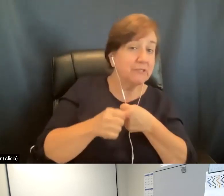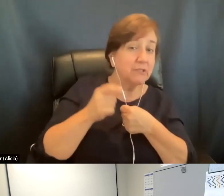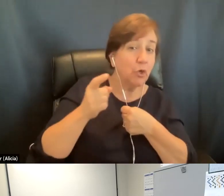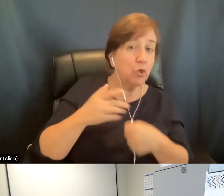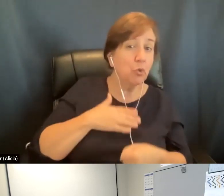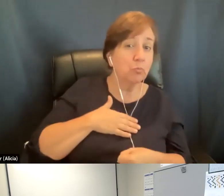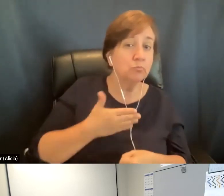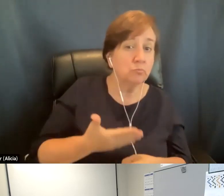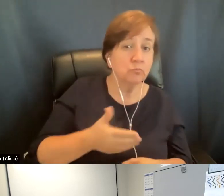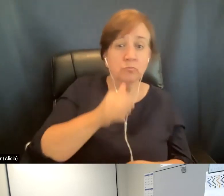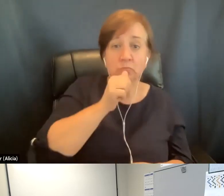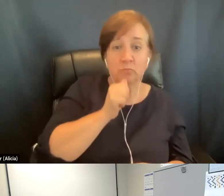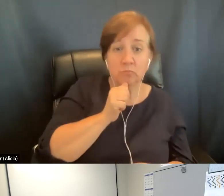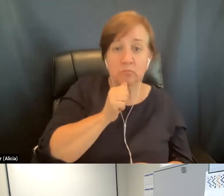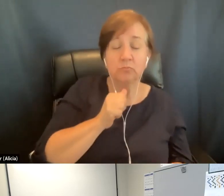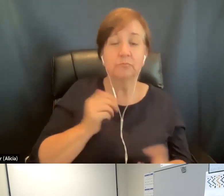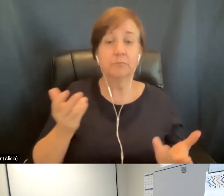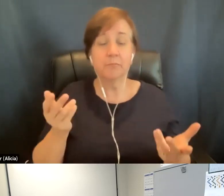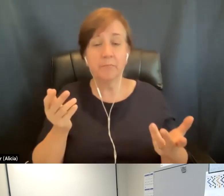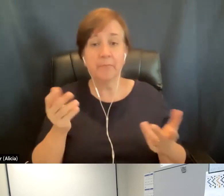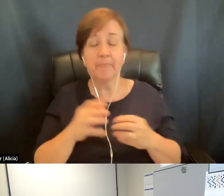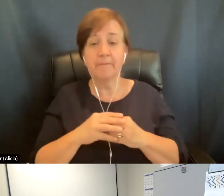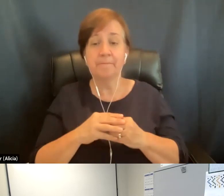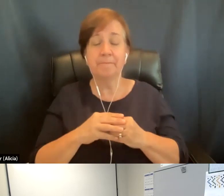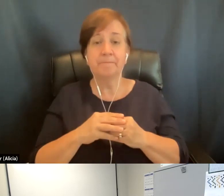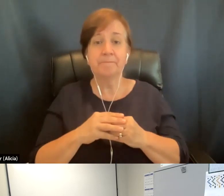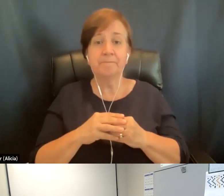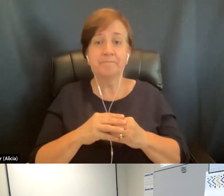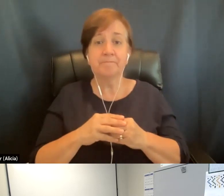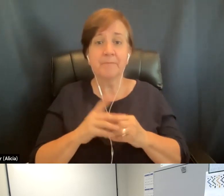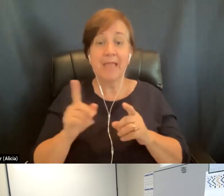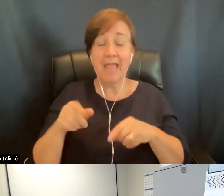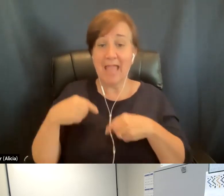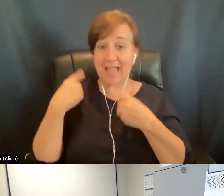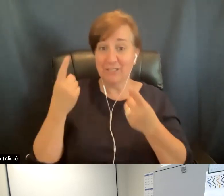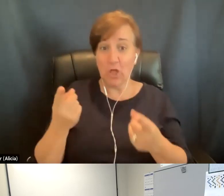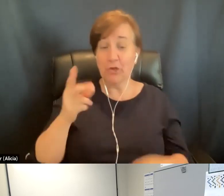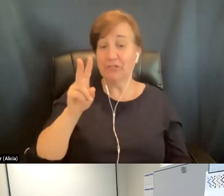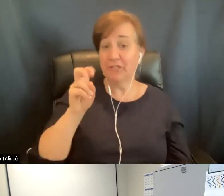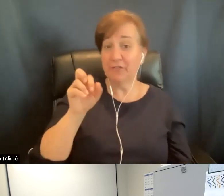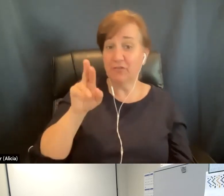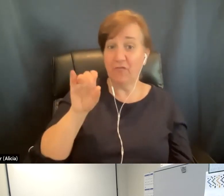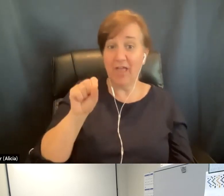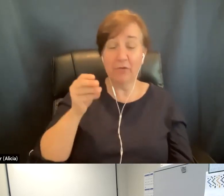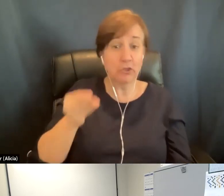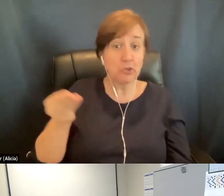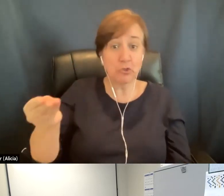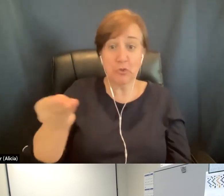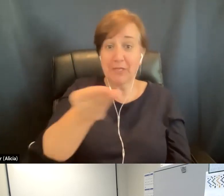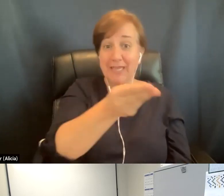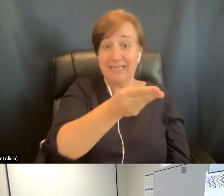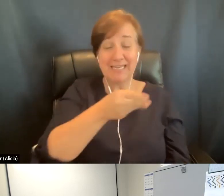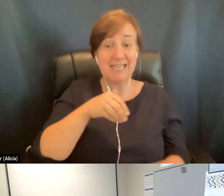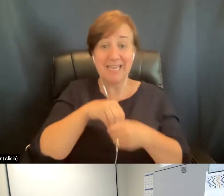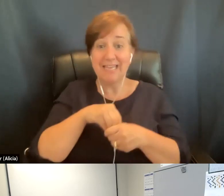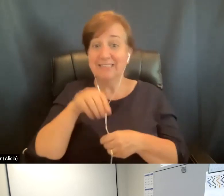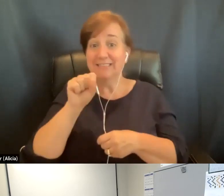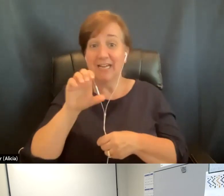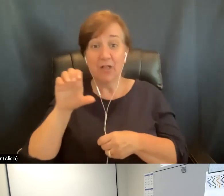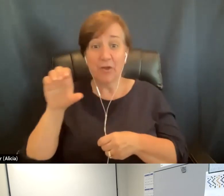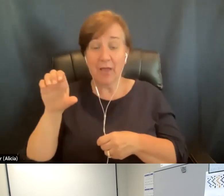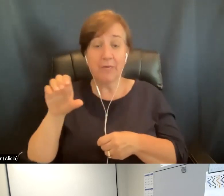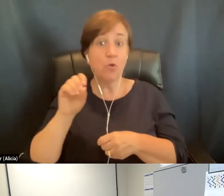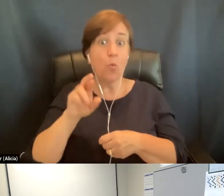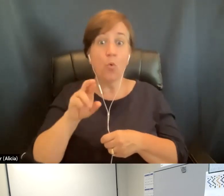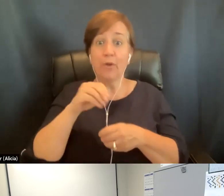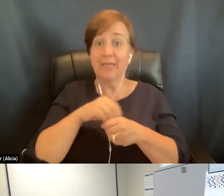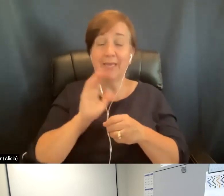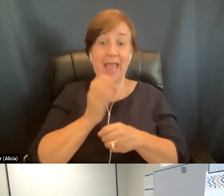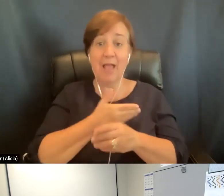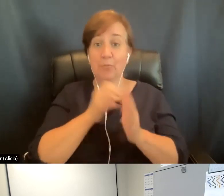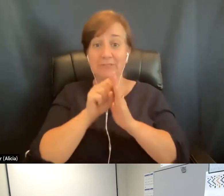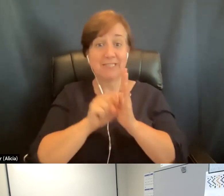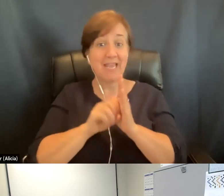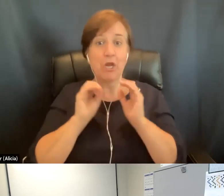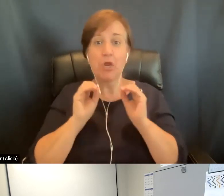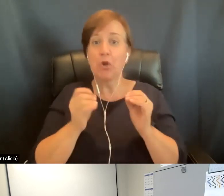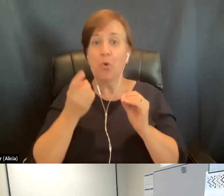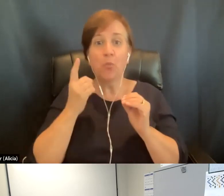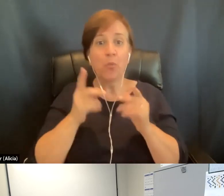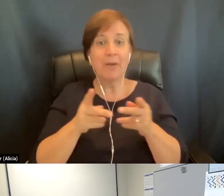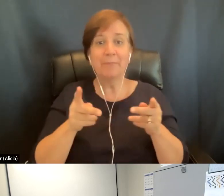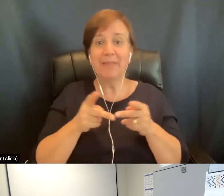Dr. Elsa Villarino: able to live with their as long as there is virus circulating in Santa Clara county and in our state, no one place that is outside your home.